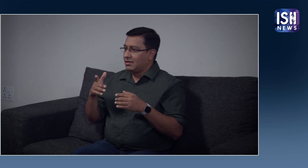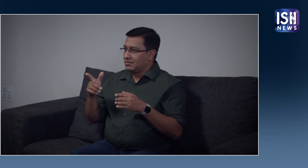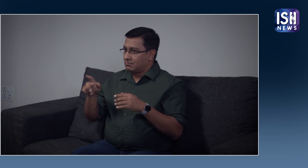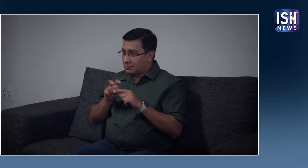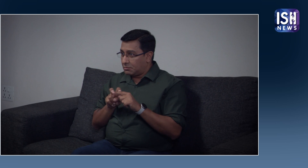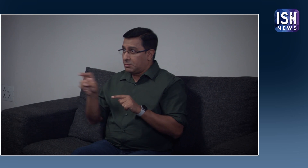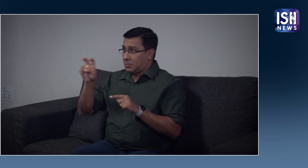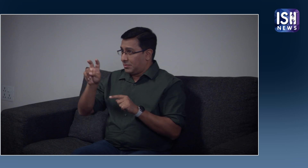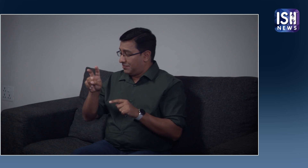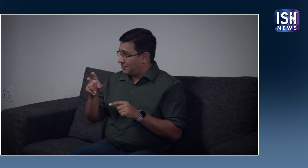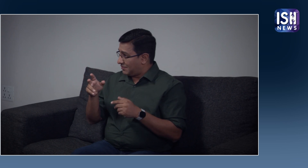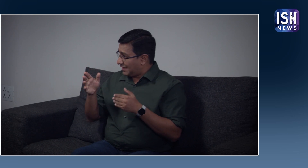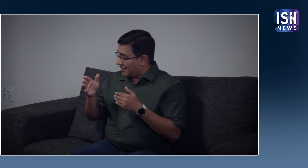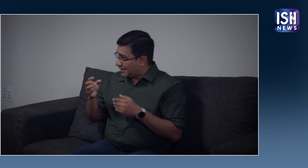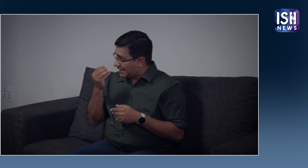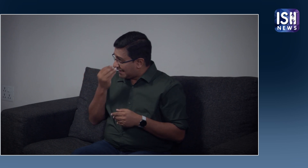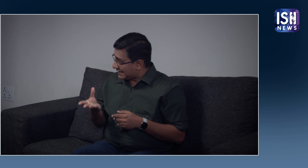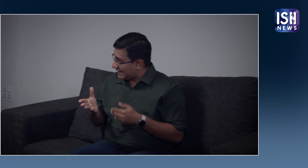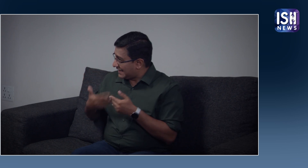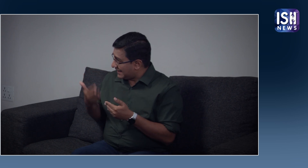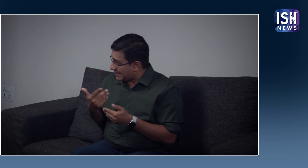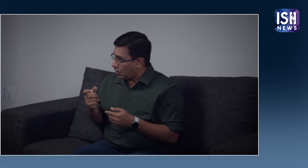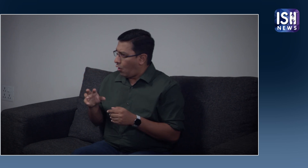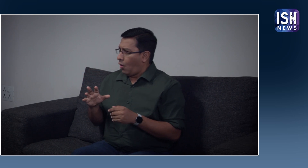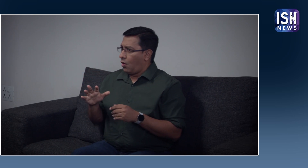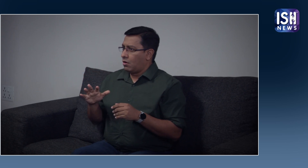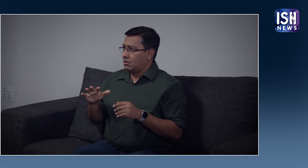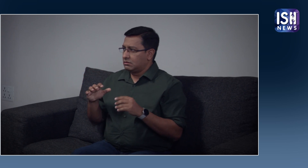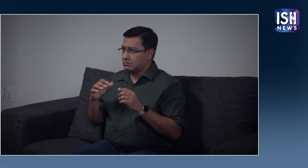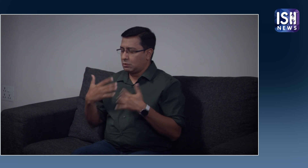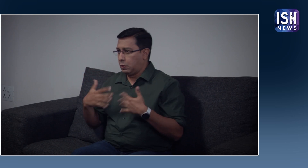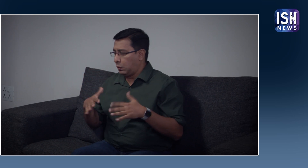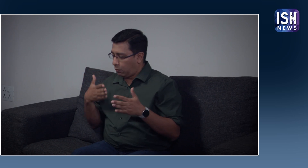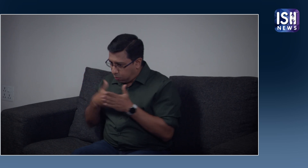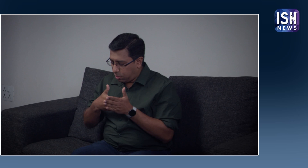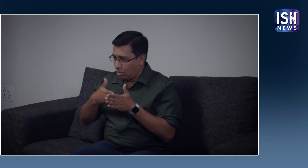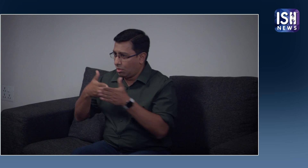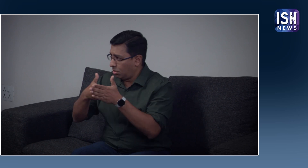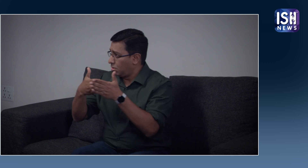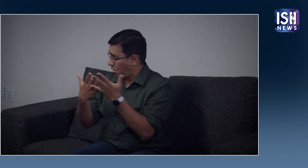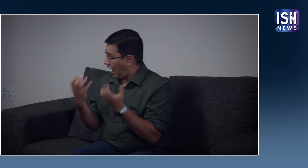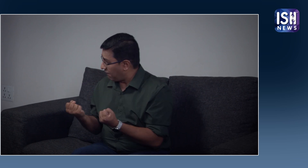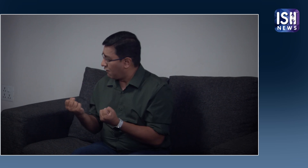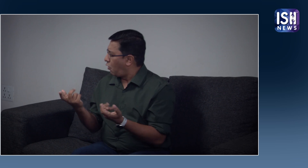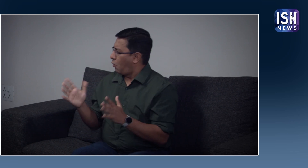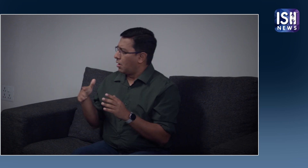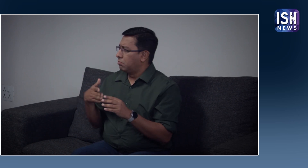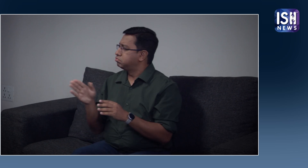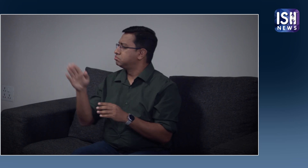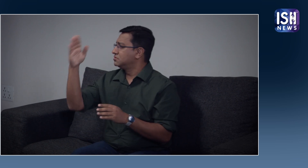Was it easy? Or did you face any barriers? Or was it smooth sailing?